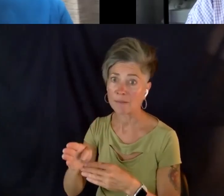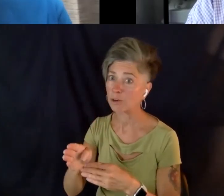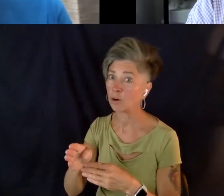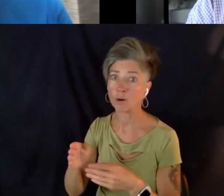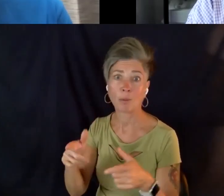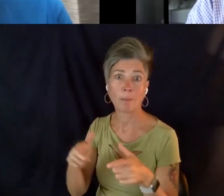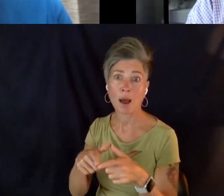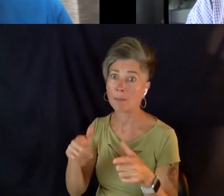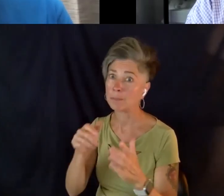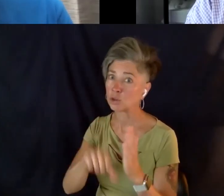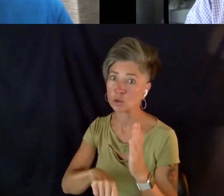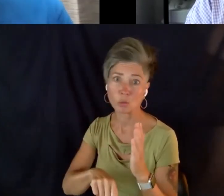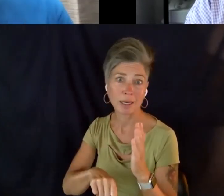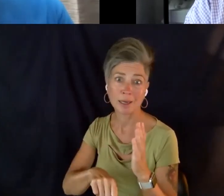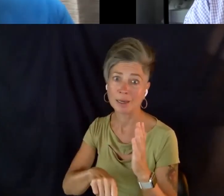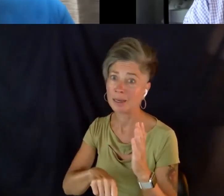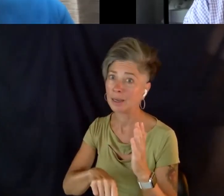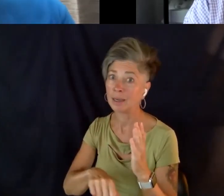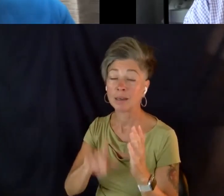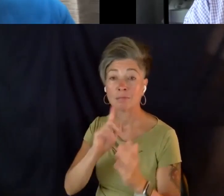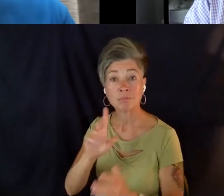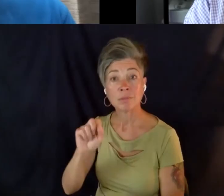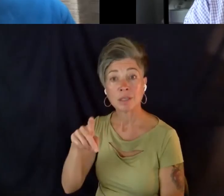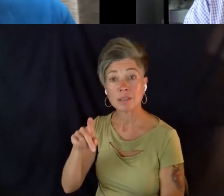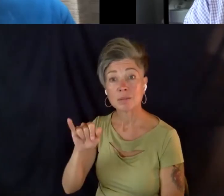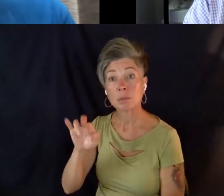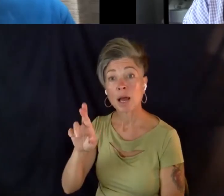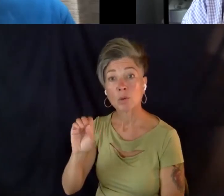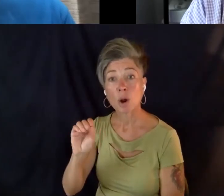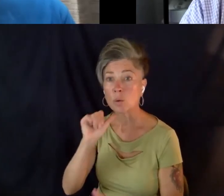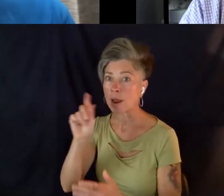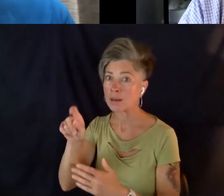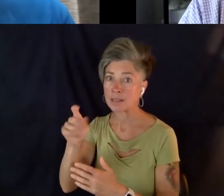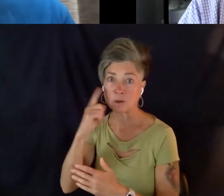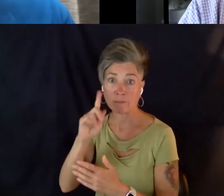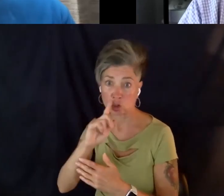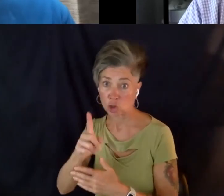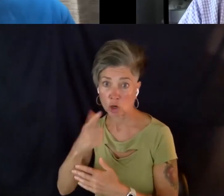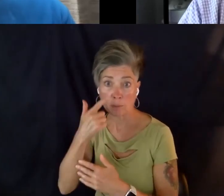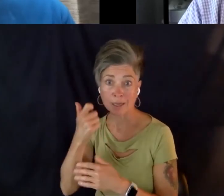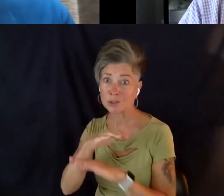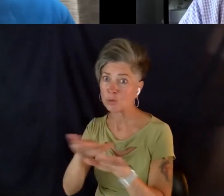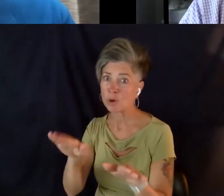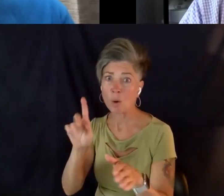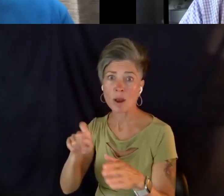truthfully, spiro is not necessary for sure because you don't have to block that testosterone.